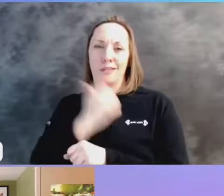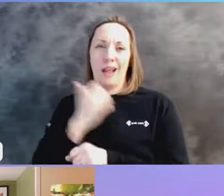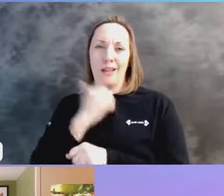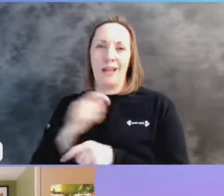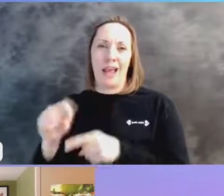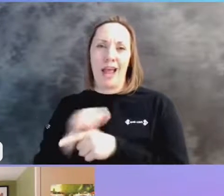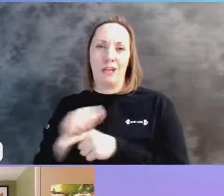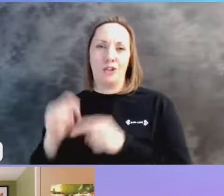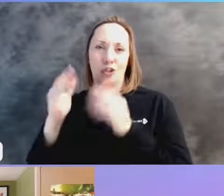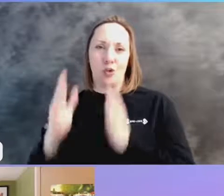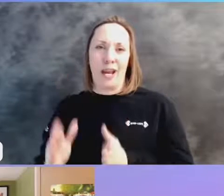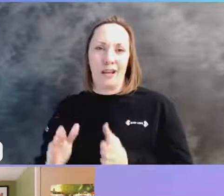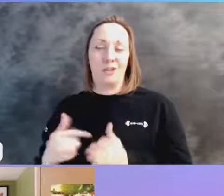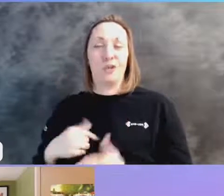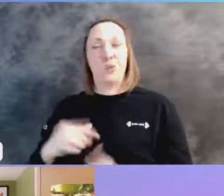engaged what you are doing. Full disclosure, Michael and I